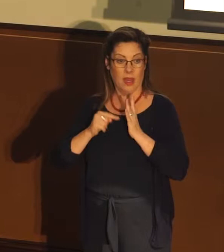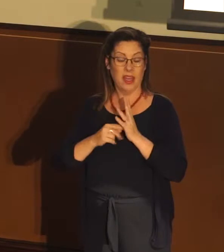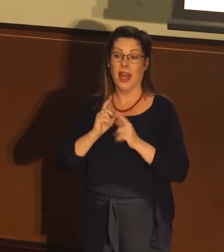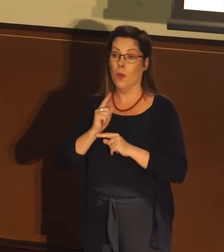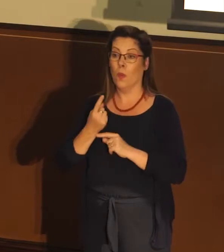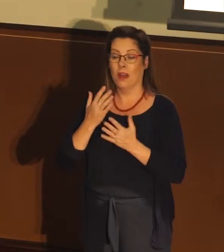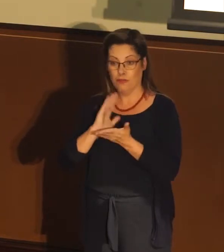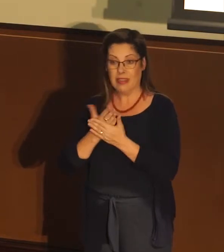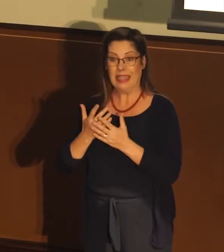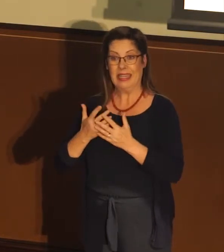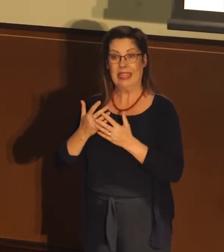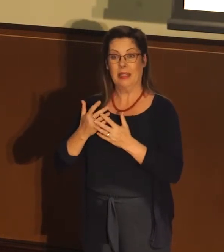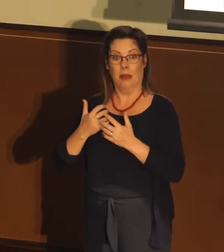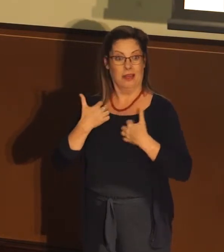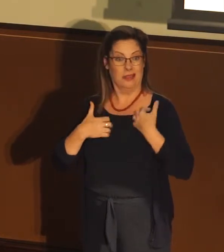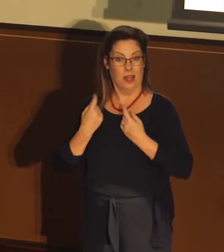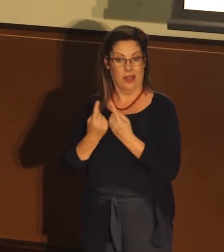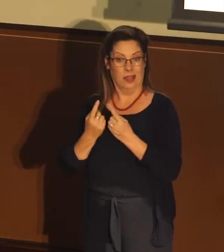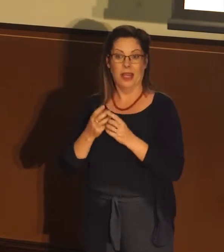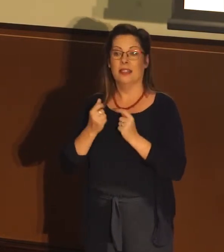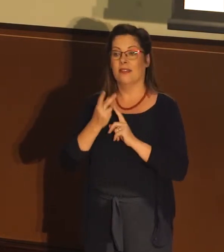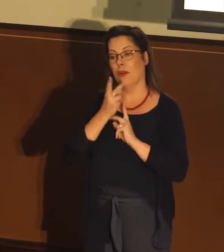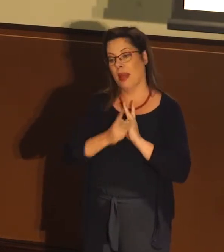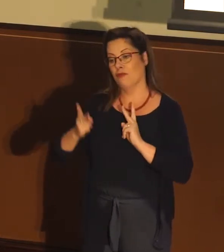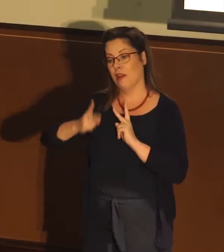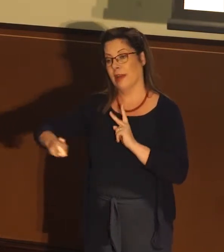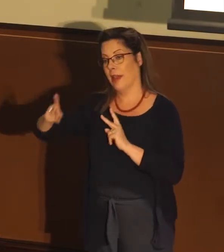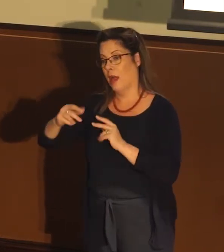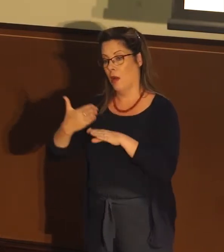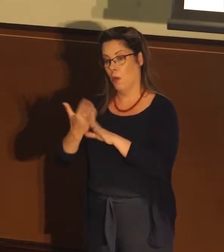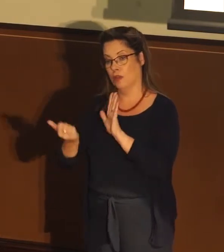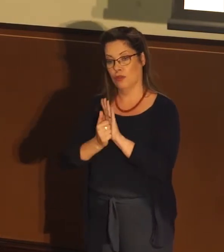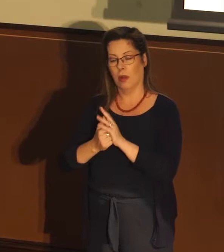of our regular workshops and we have annual, and two a year, so that's biannual,